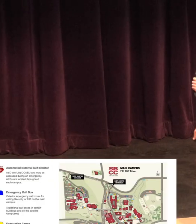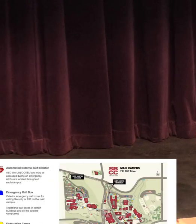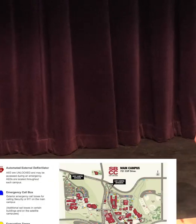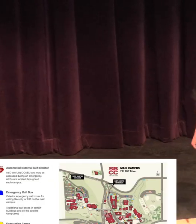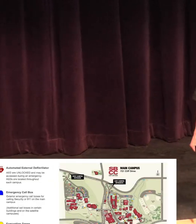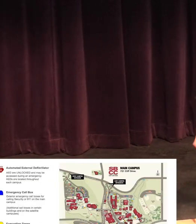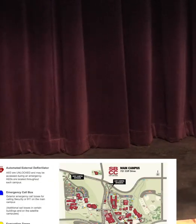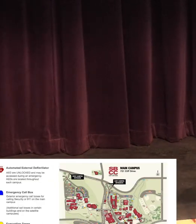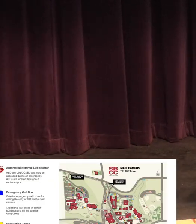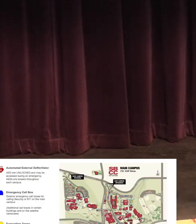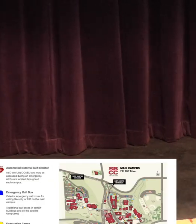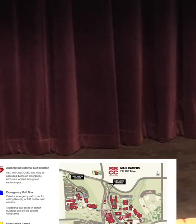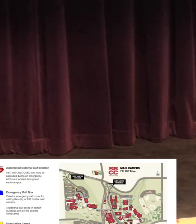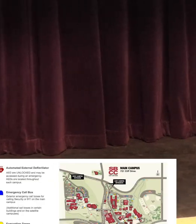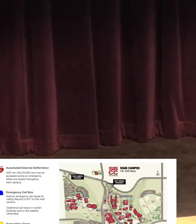secure